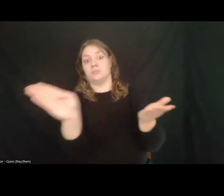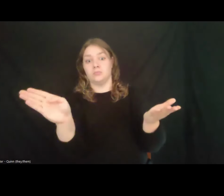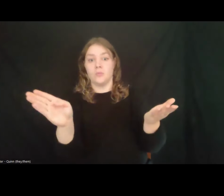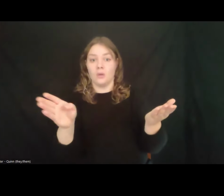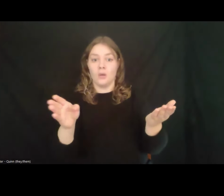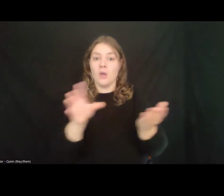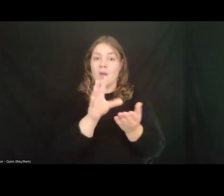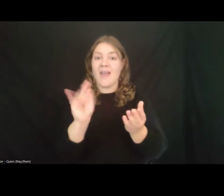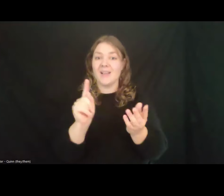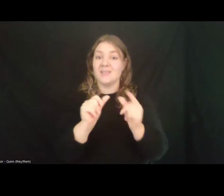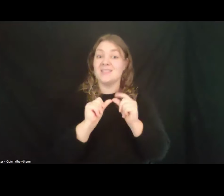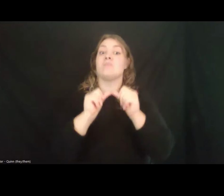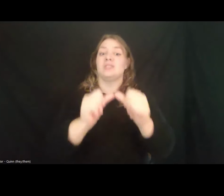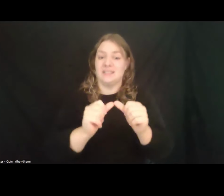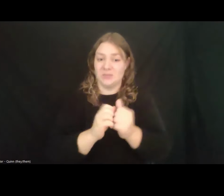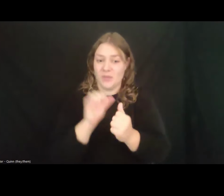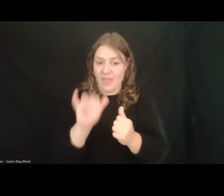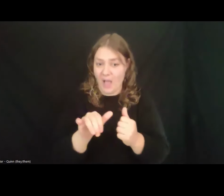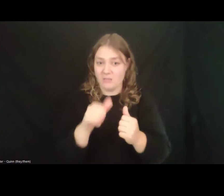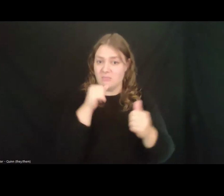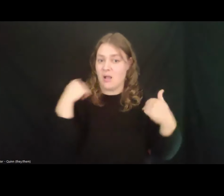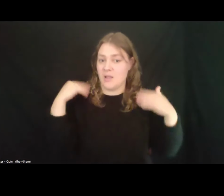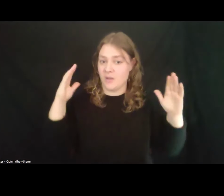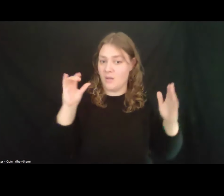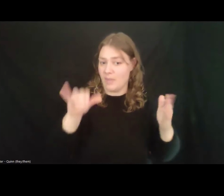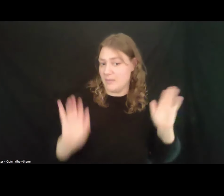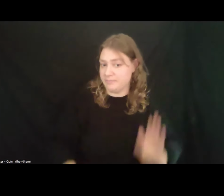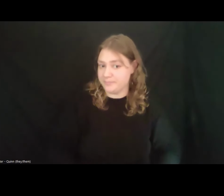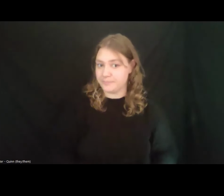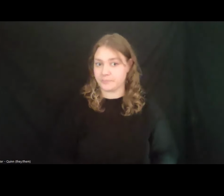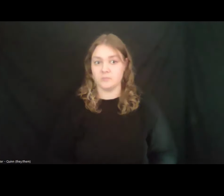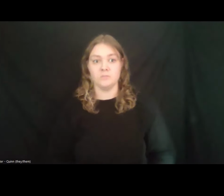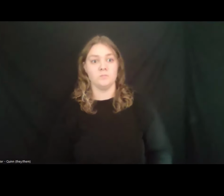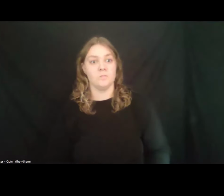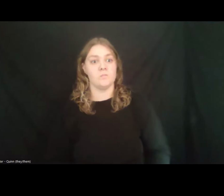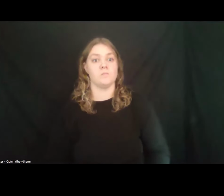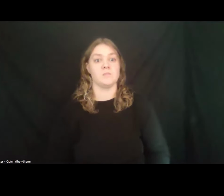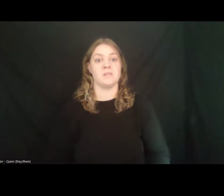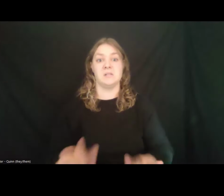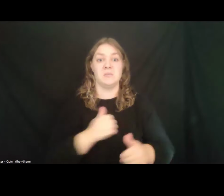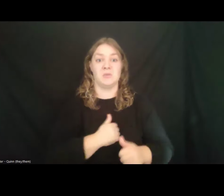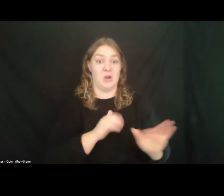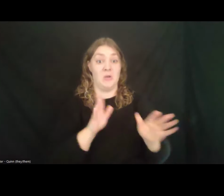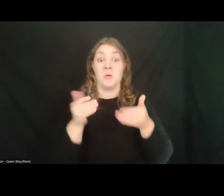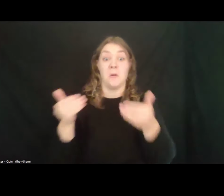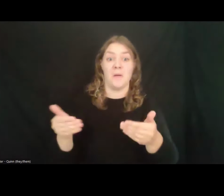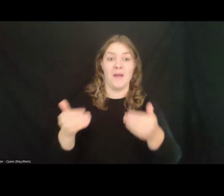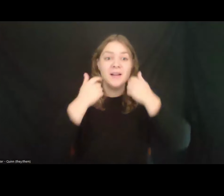persistent with it um I would say in you guys yeah the only thing I would oh sorry the the only thing